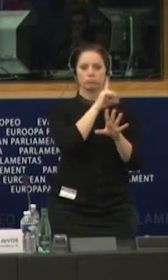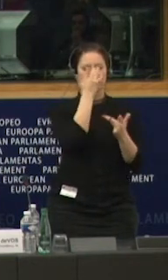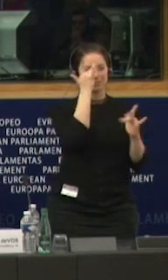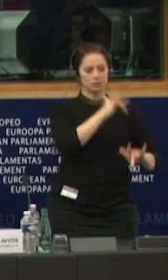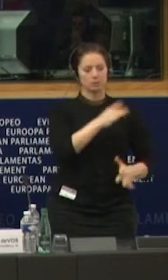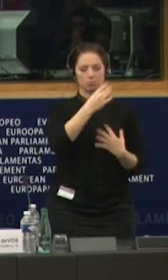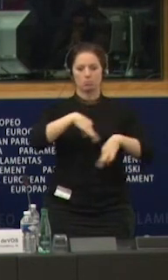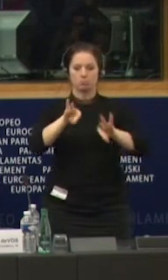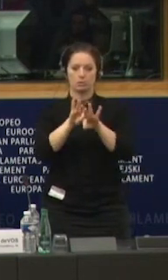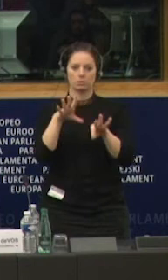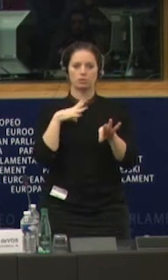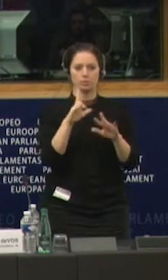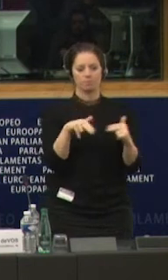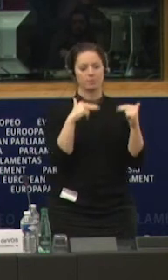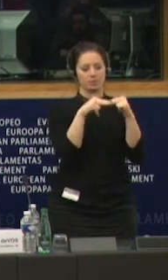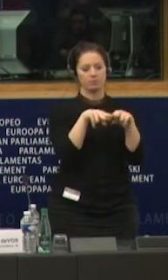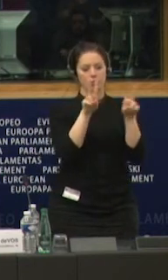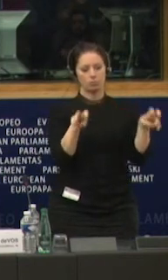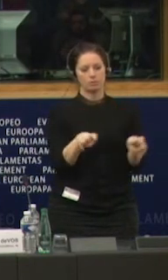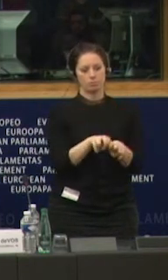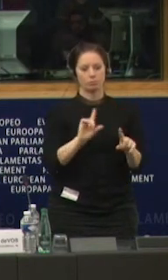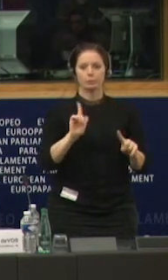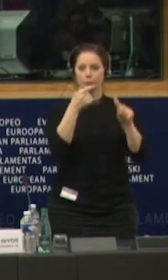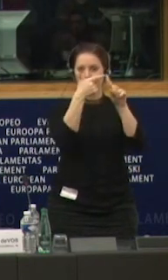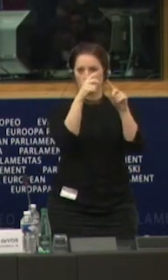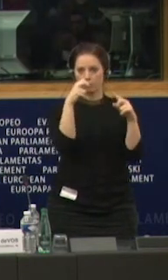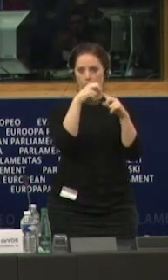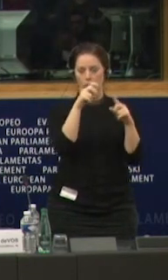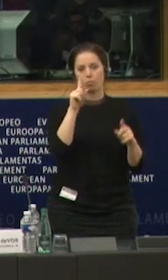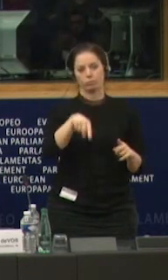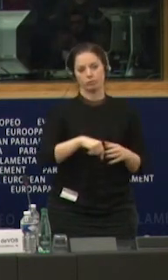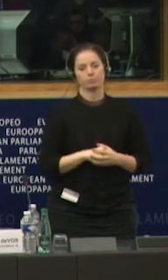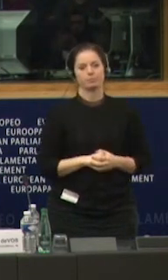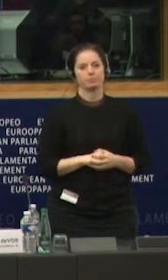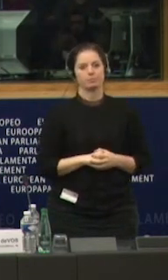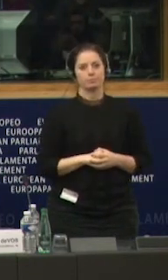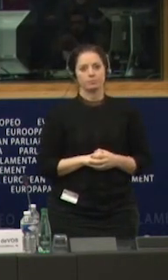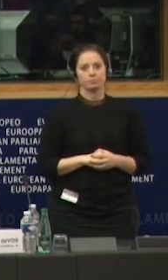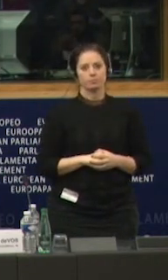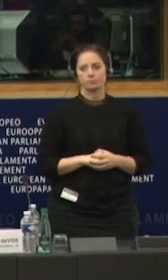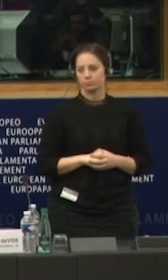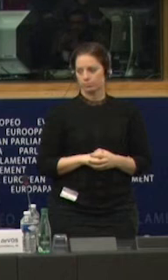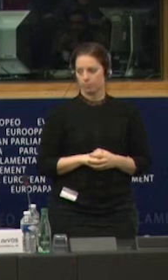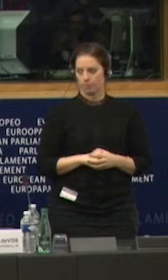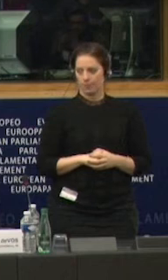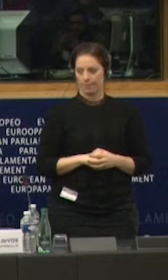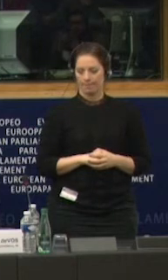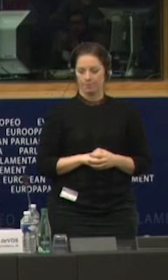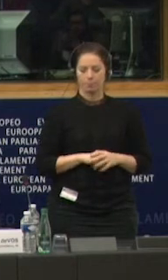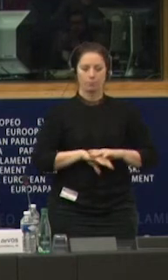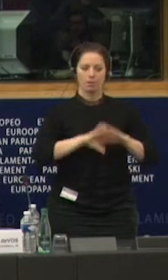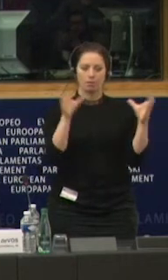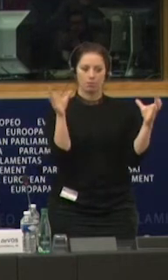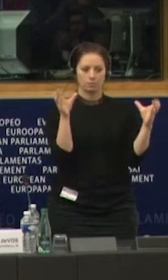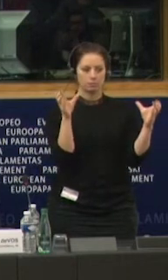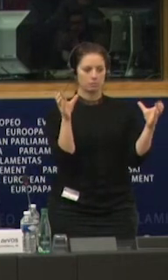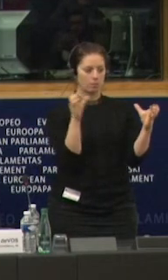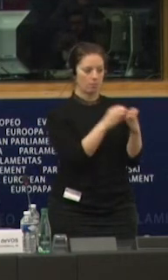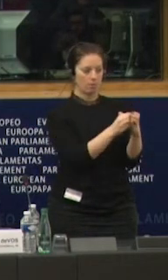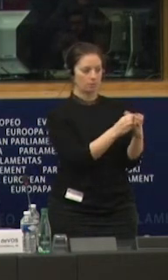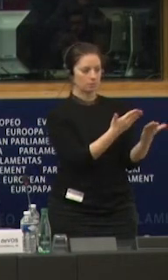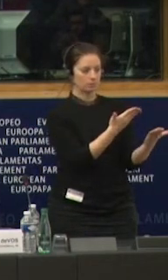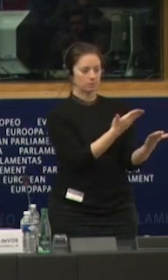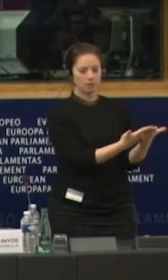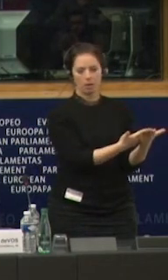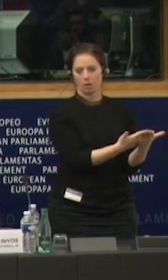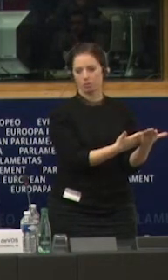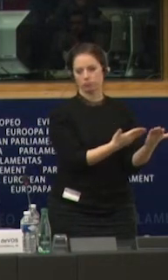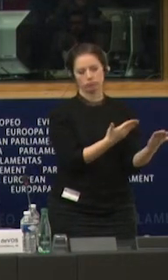of unemployment which is twice as high as other parts of the population. As we have seen, youth unemployment has doubled